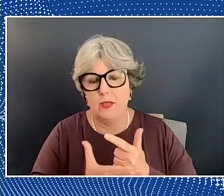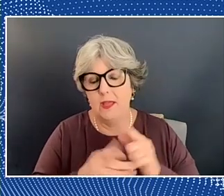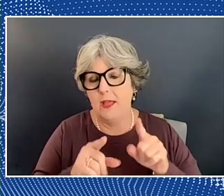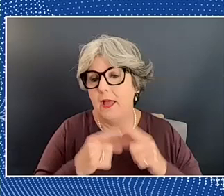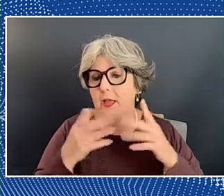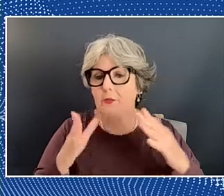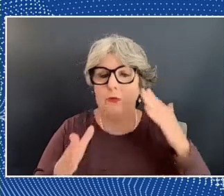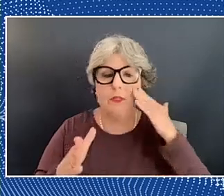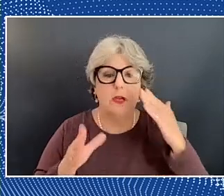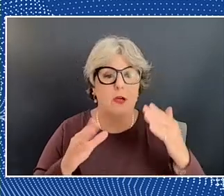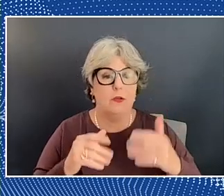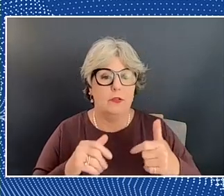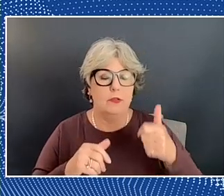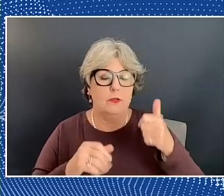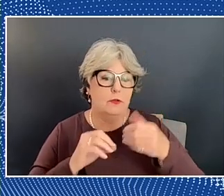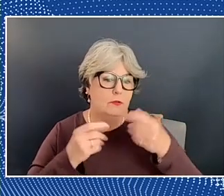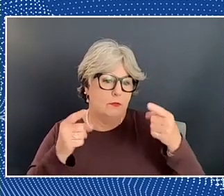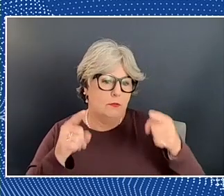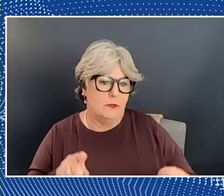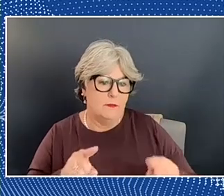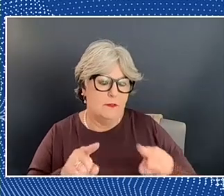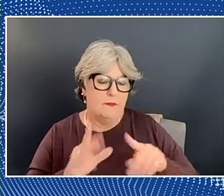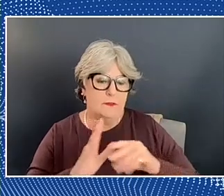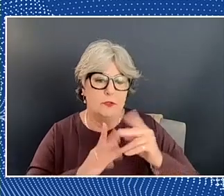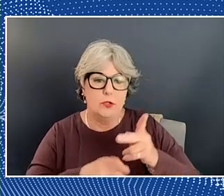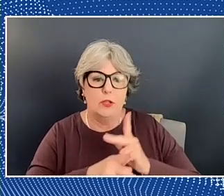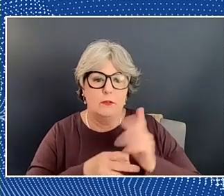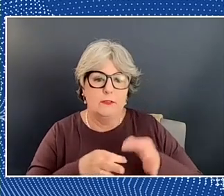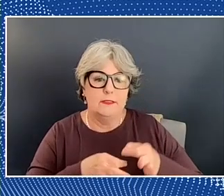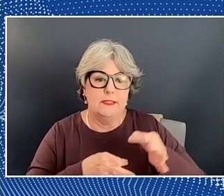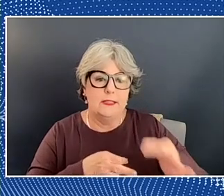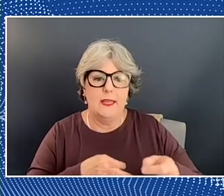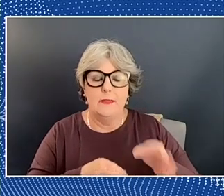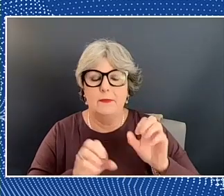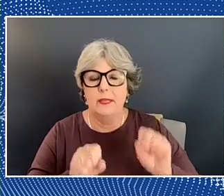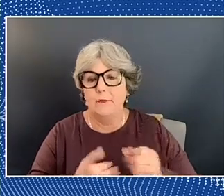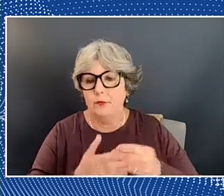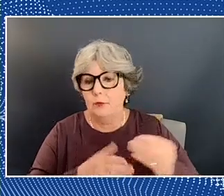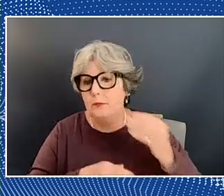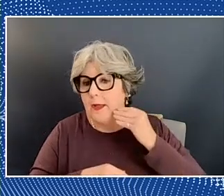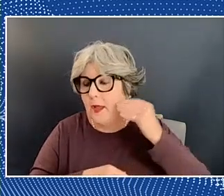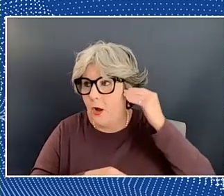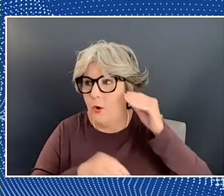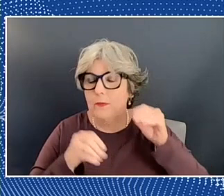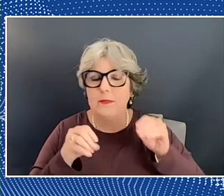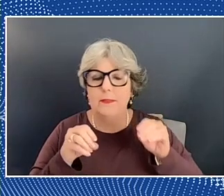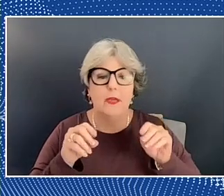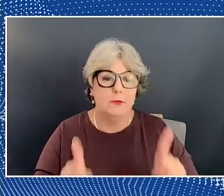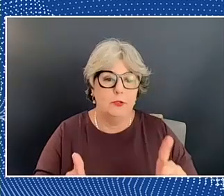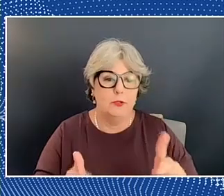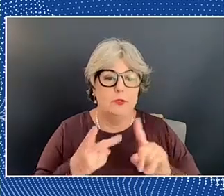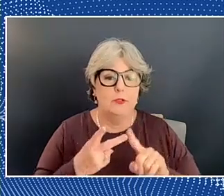consequence of student loan debt has been the delay in home ownership and the opportunity for wealth creation via home